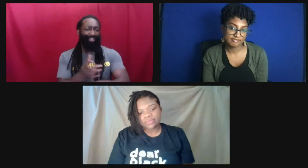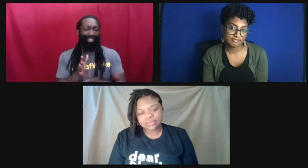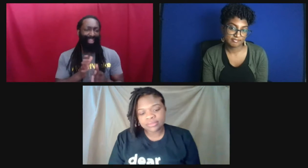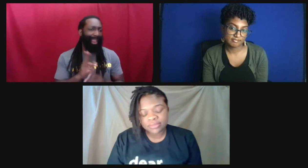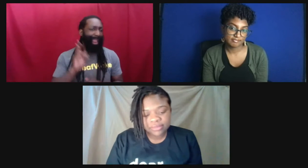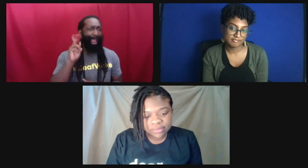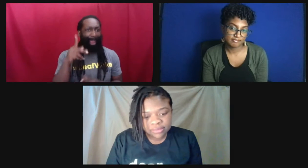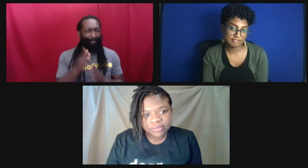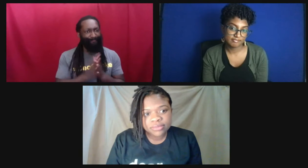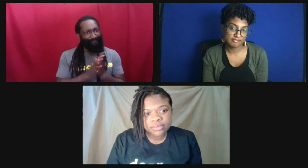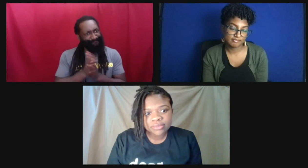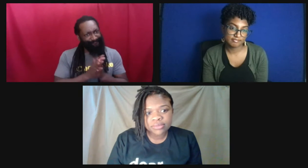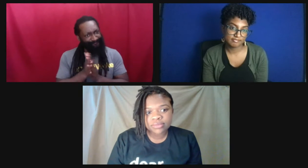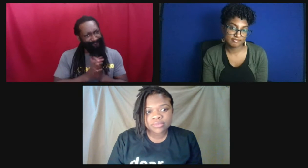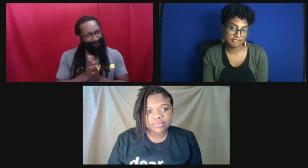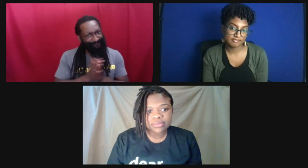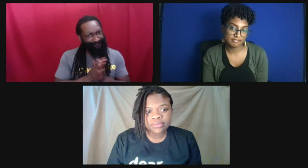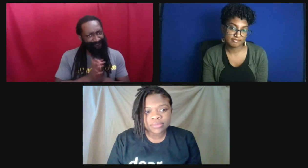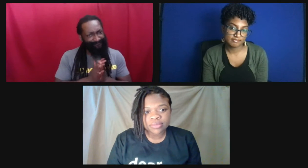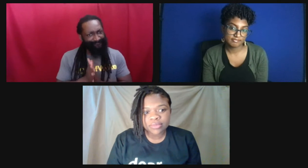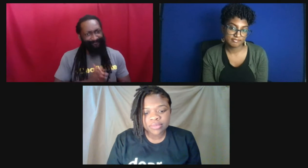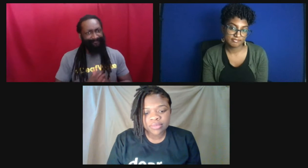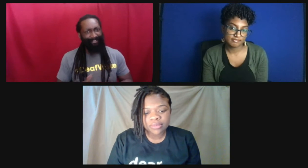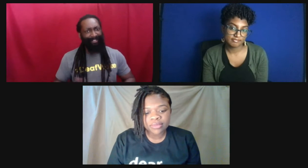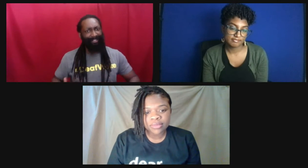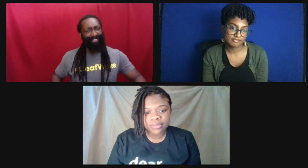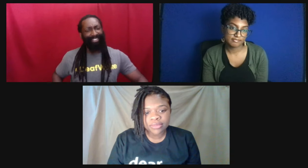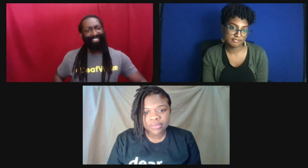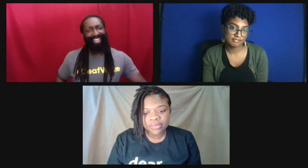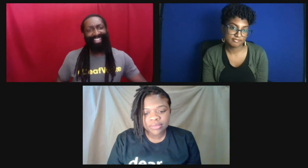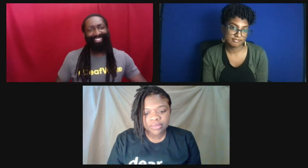So what do you do to keep your energy, your motivation going?